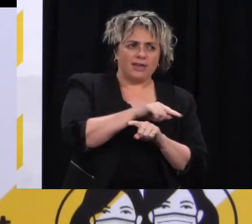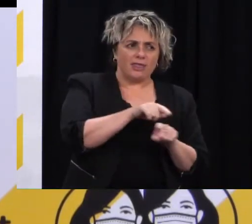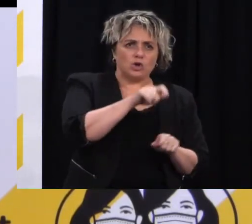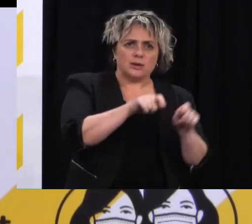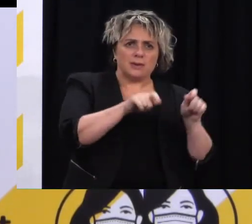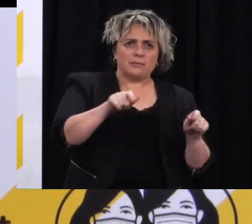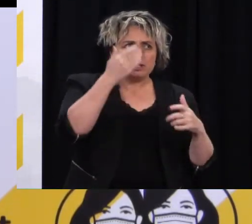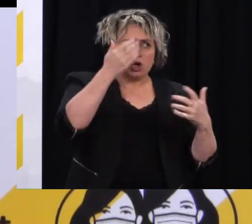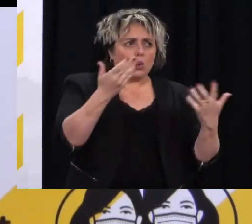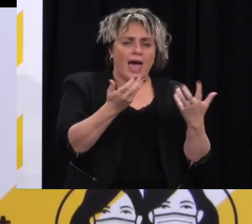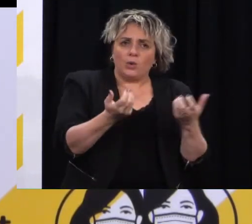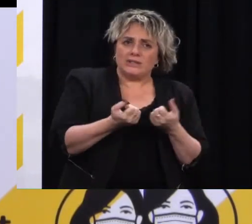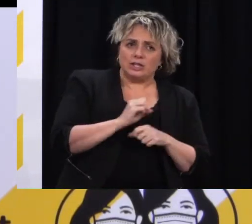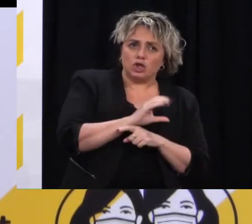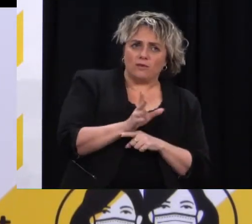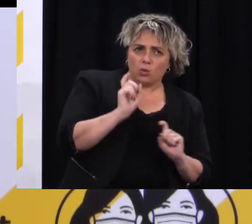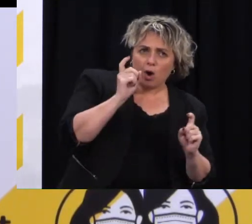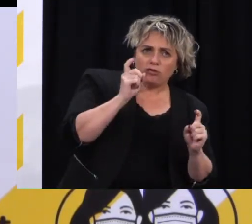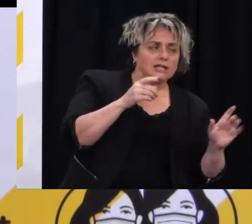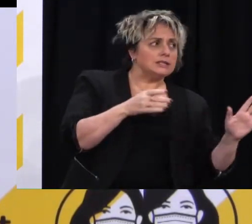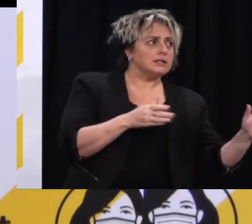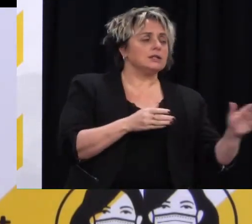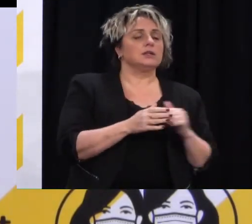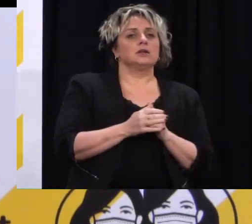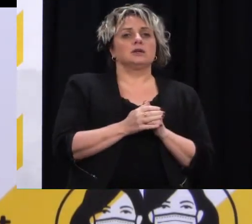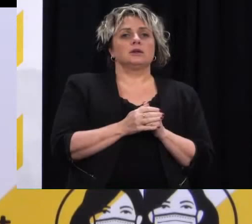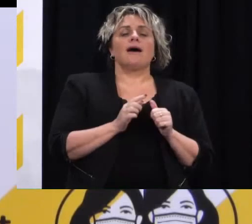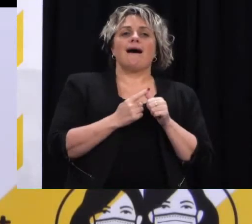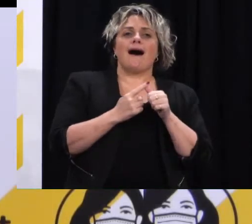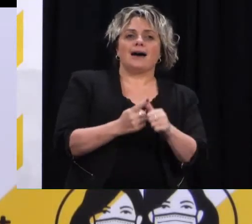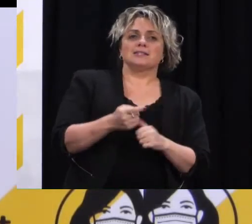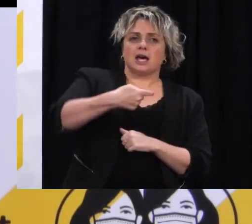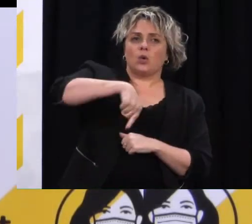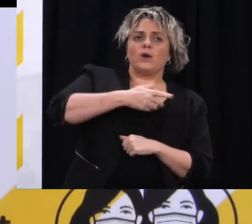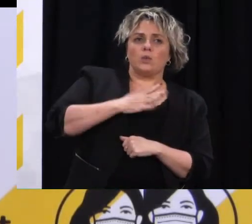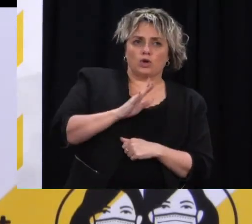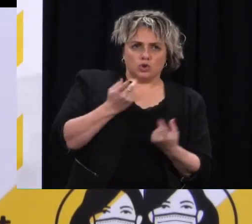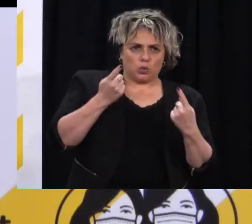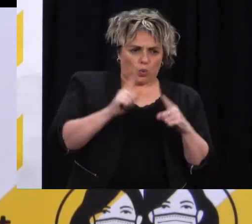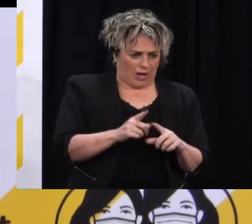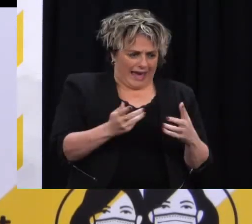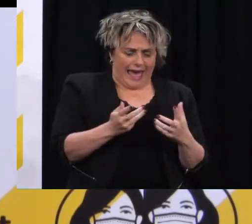hadn't already been epidemiologically linked. >> How many of those unlinked